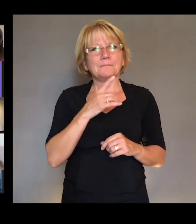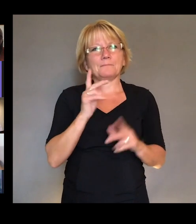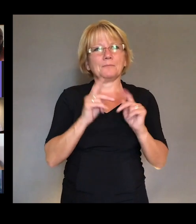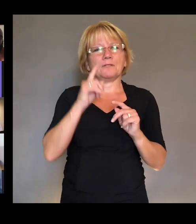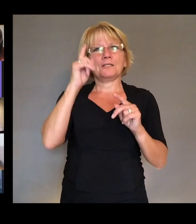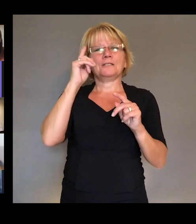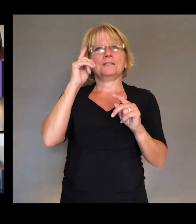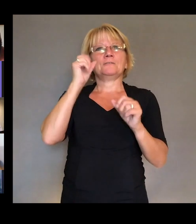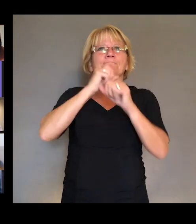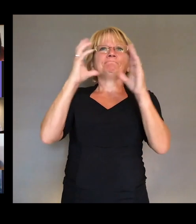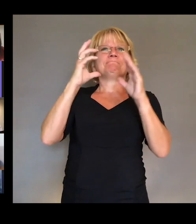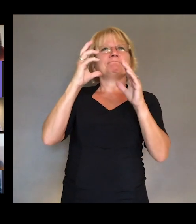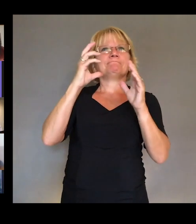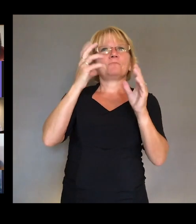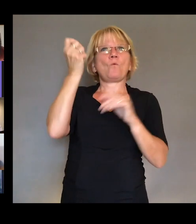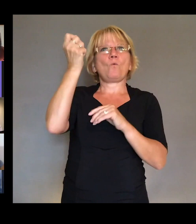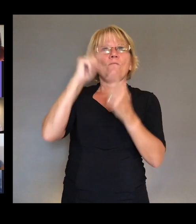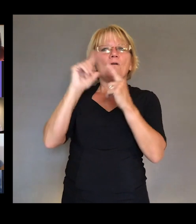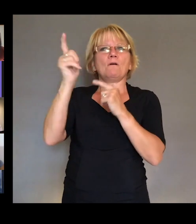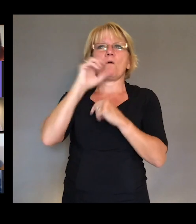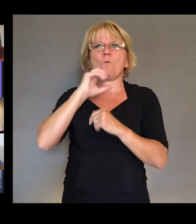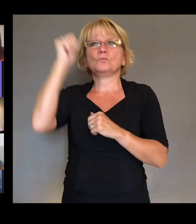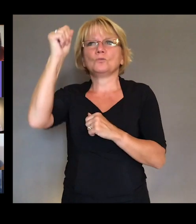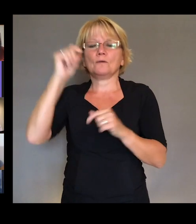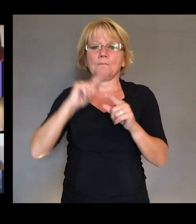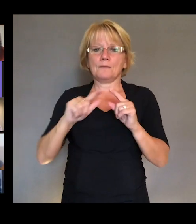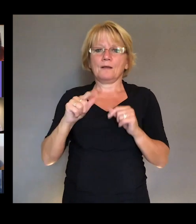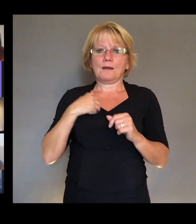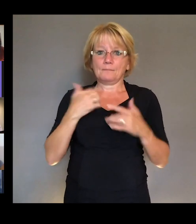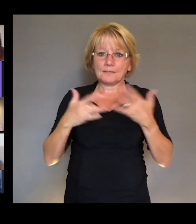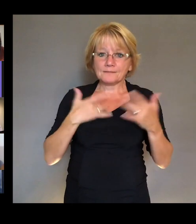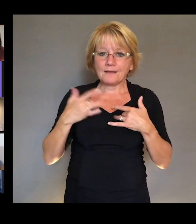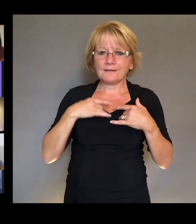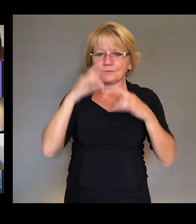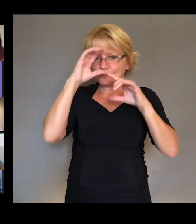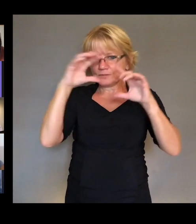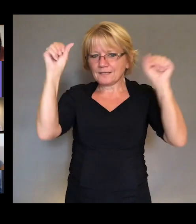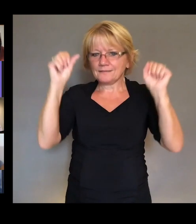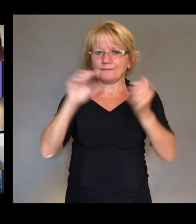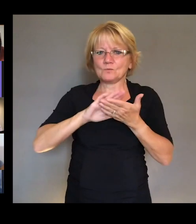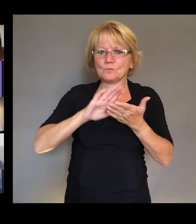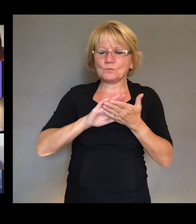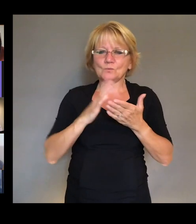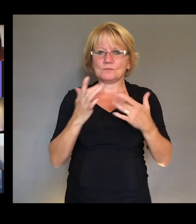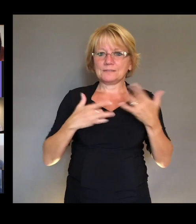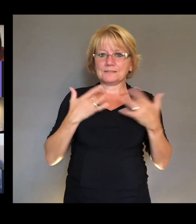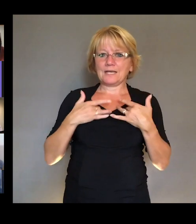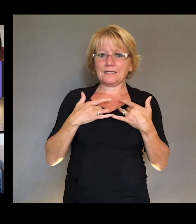that's for older children, but the superintendent was really excited about it. I'm really excited about it and not sure what it's gonna look like with COVID,